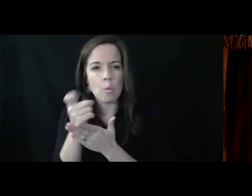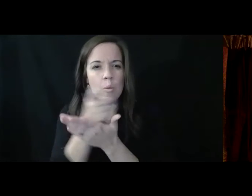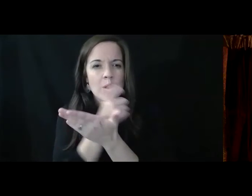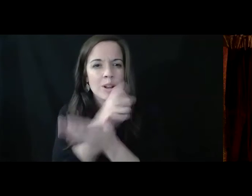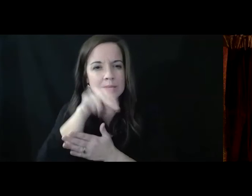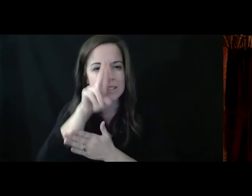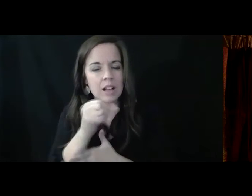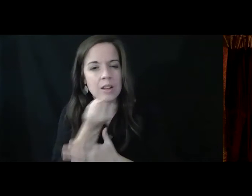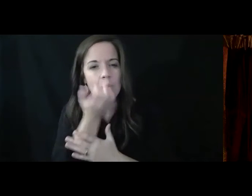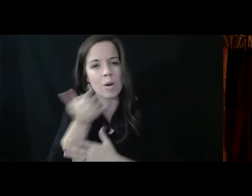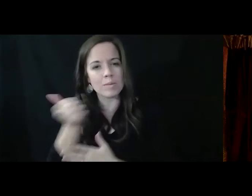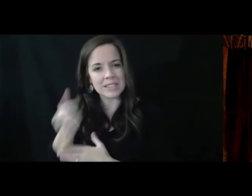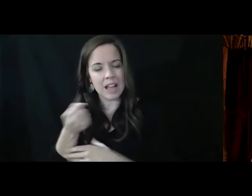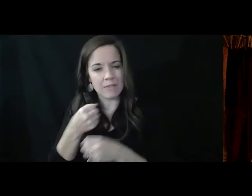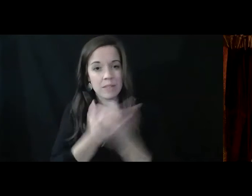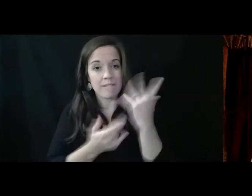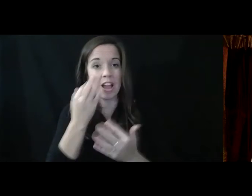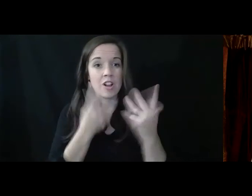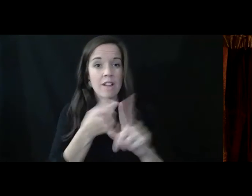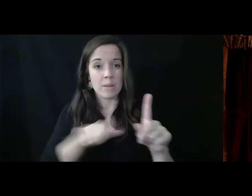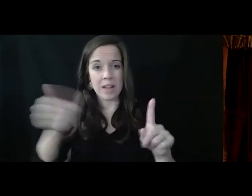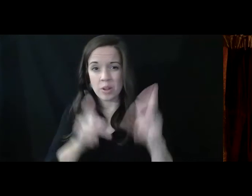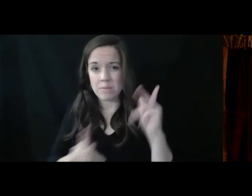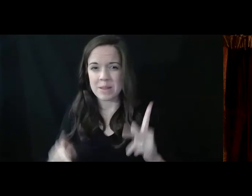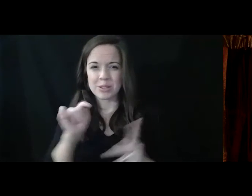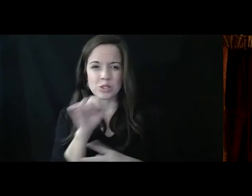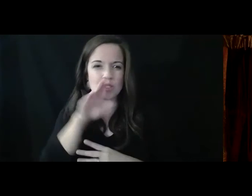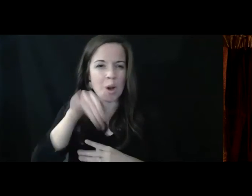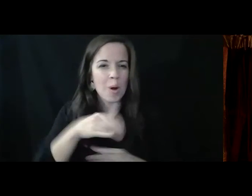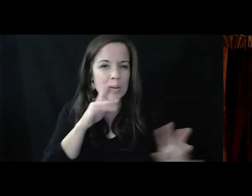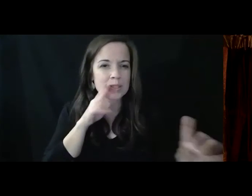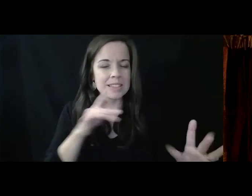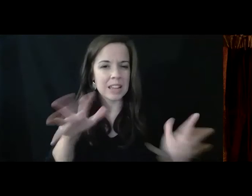other people’s scrolls // codices // tomes // it entombs and embalms and lights bombs // the